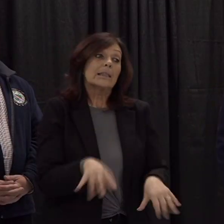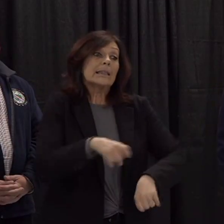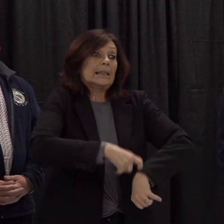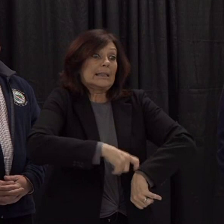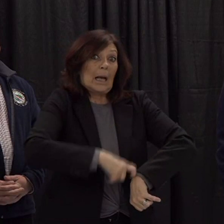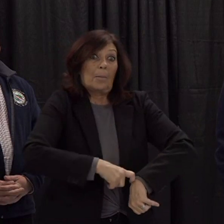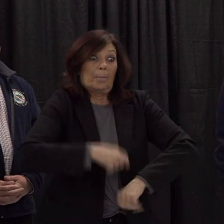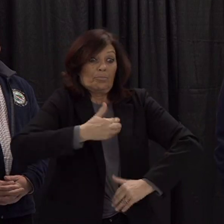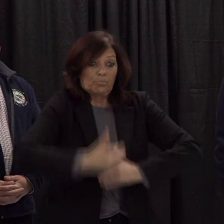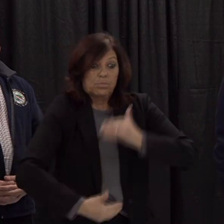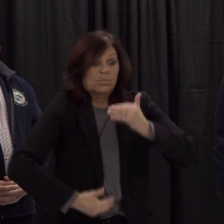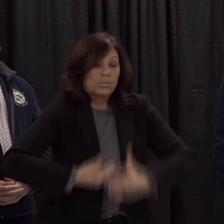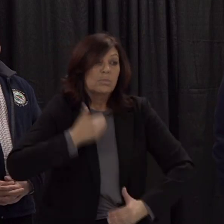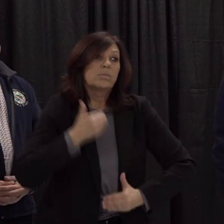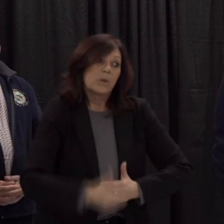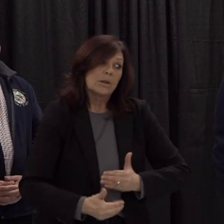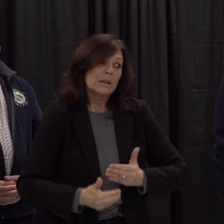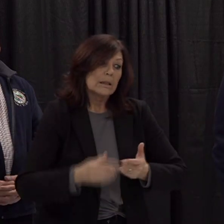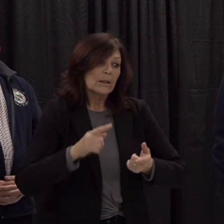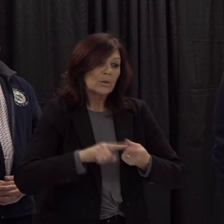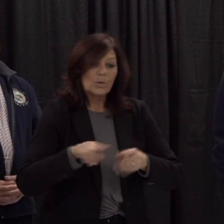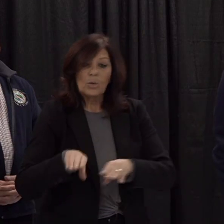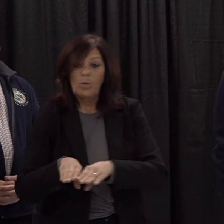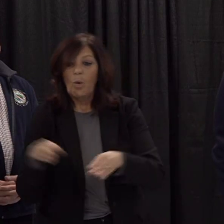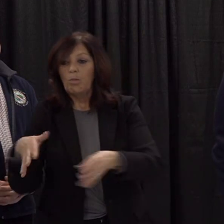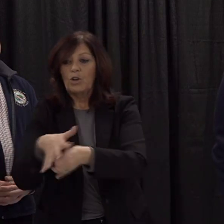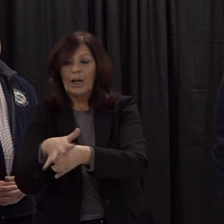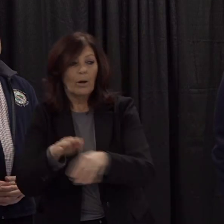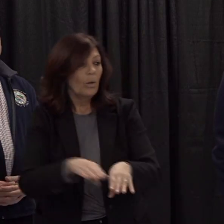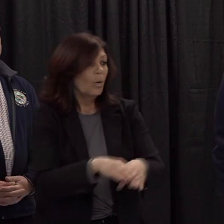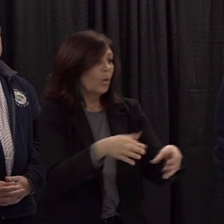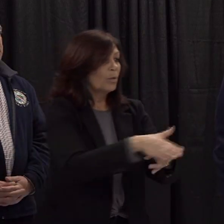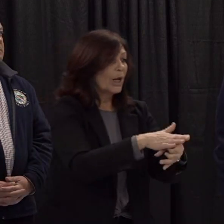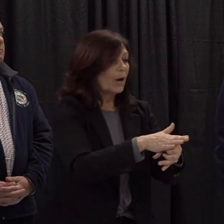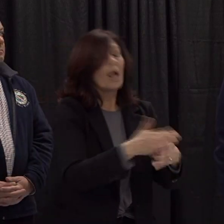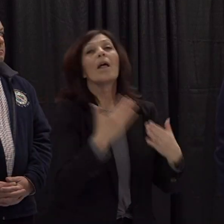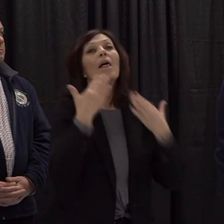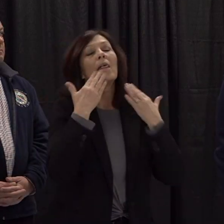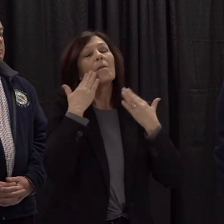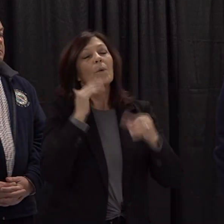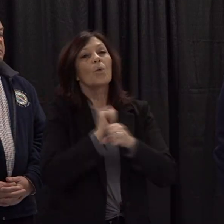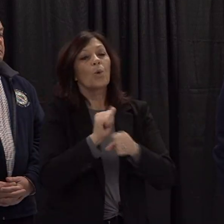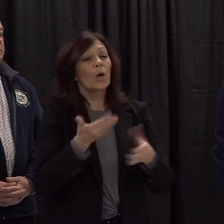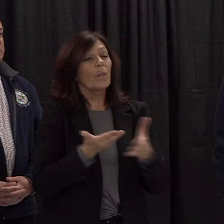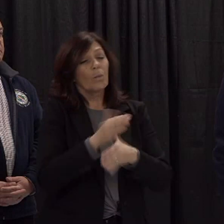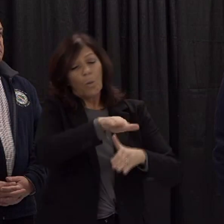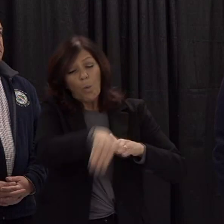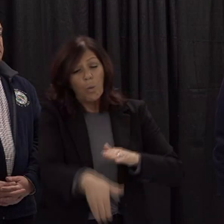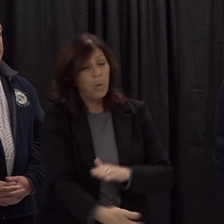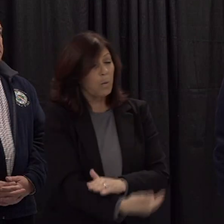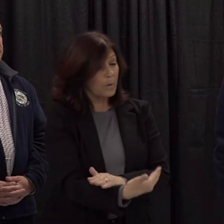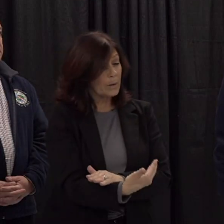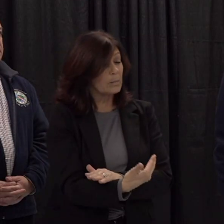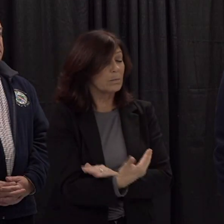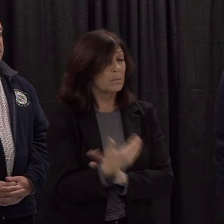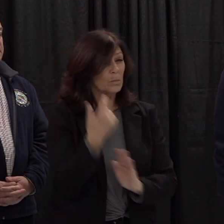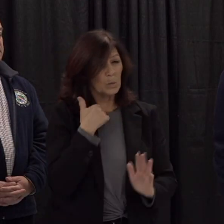a process to open up these neighborhoods. Thankfully they will be working through the overnight hours and we